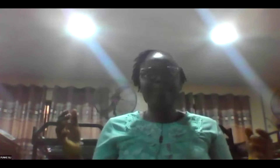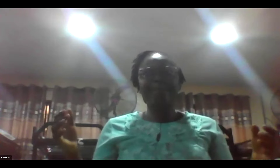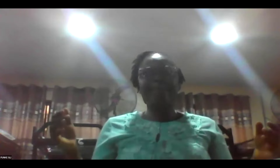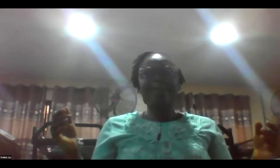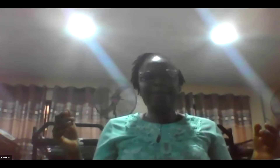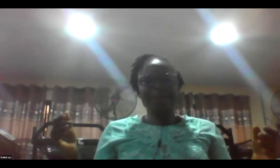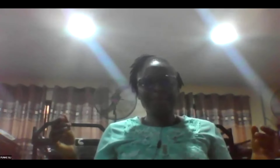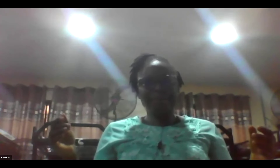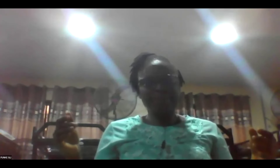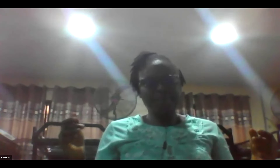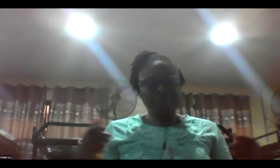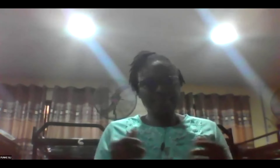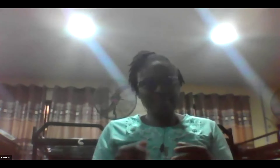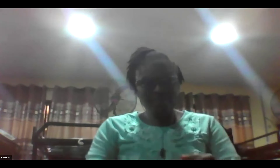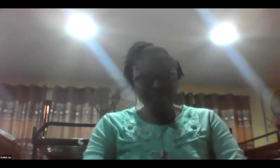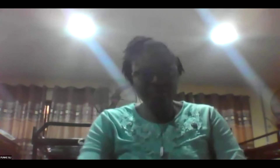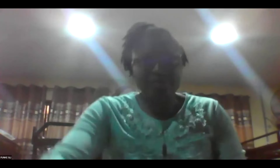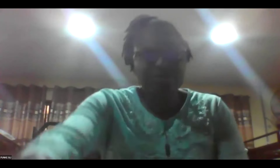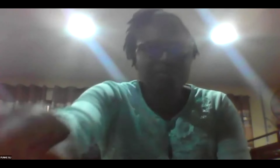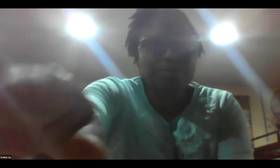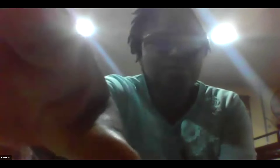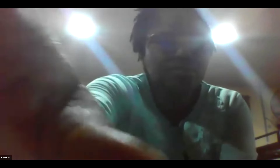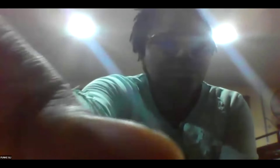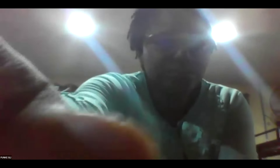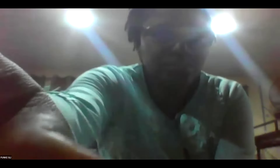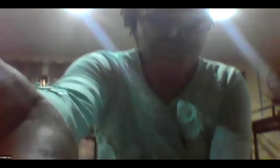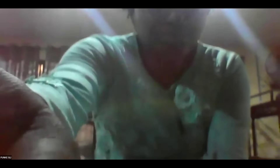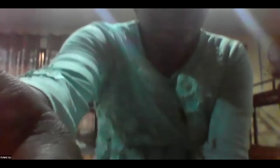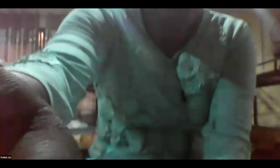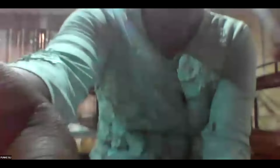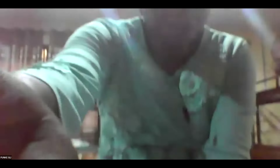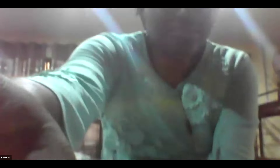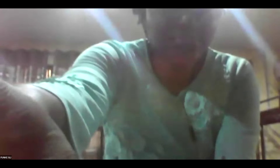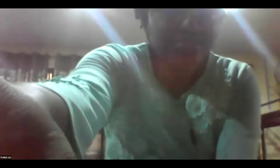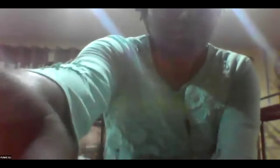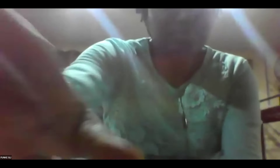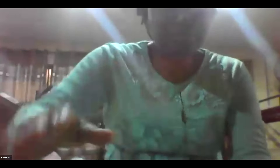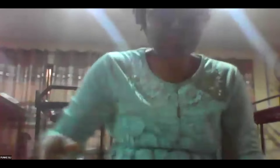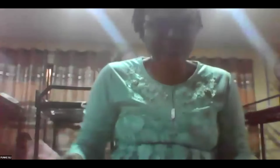So that is that for the sign language, and also the the from. Then